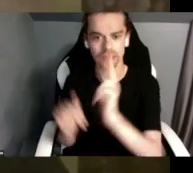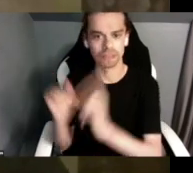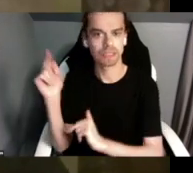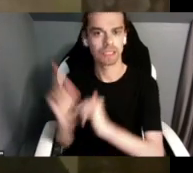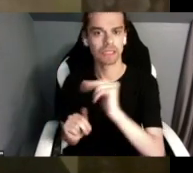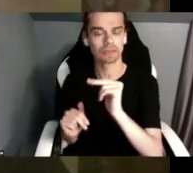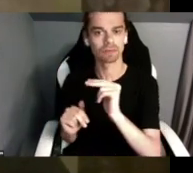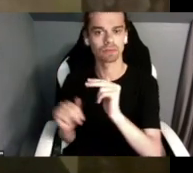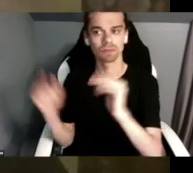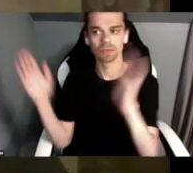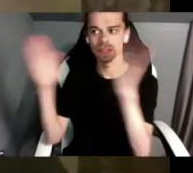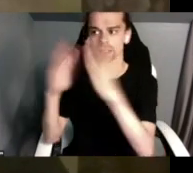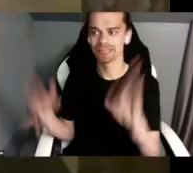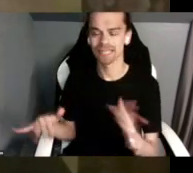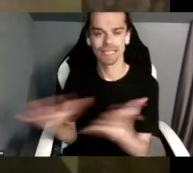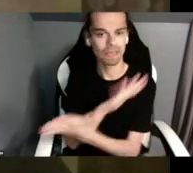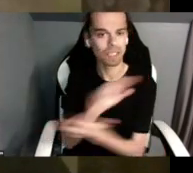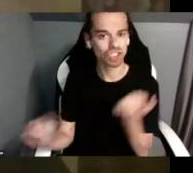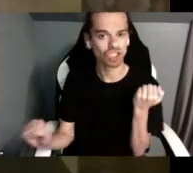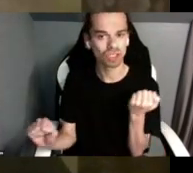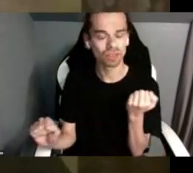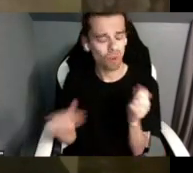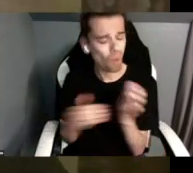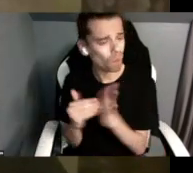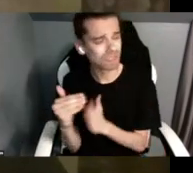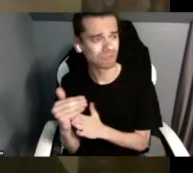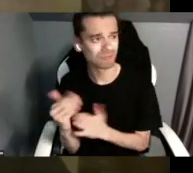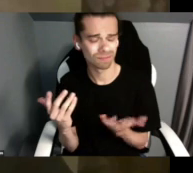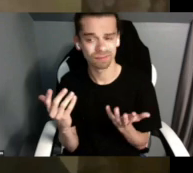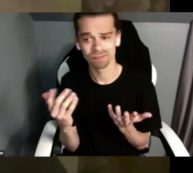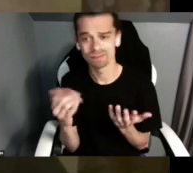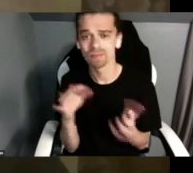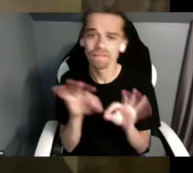But oftentimes even families are not informed until